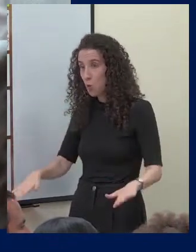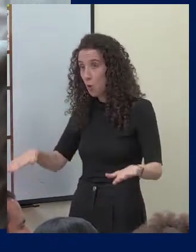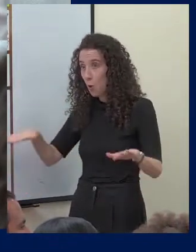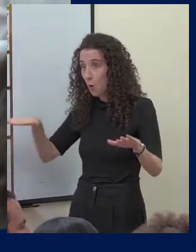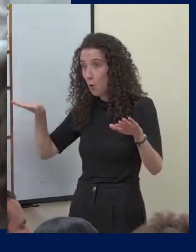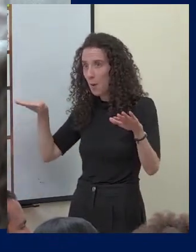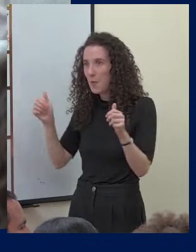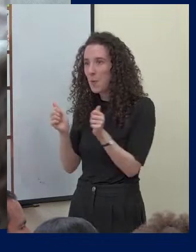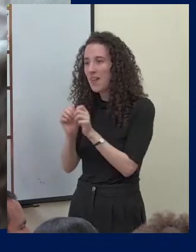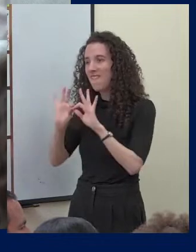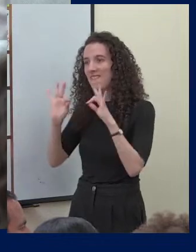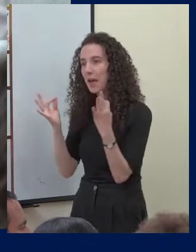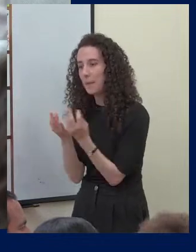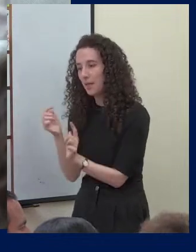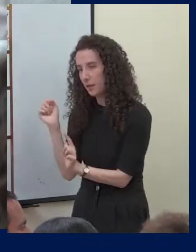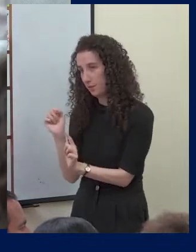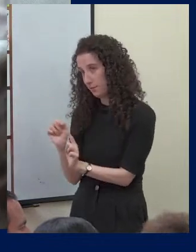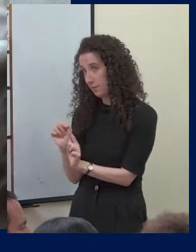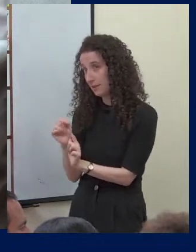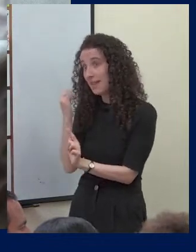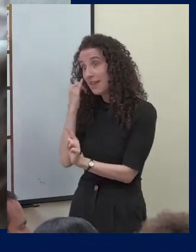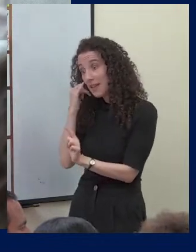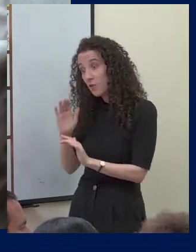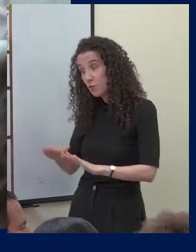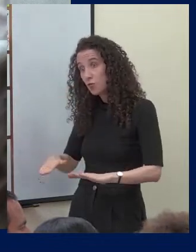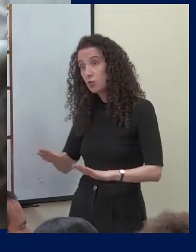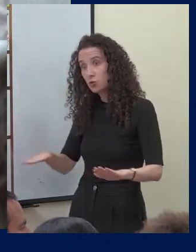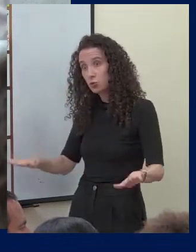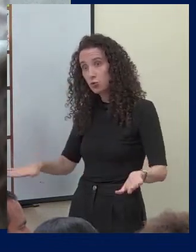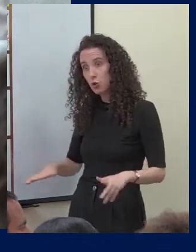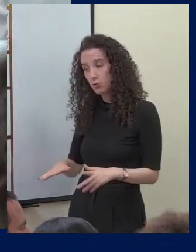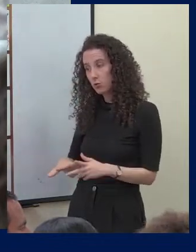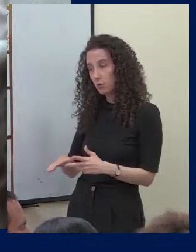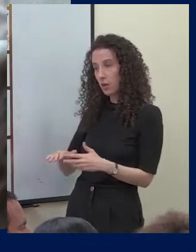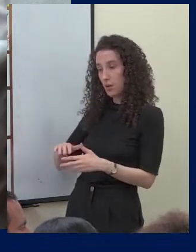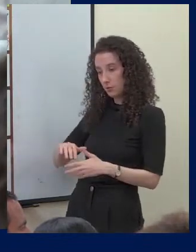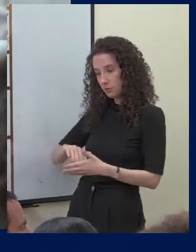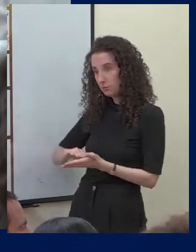Children develop challenges emotionally -- of children develop challenges emotionally, the